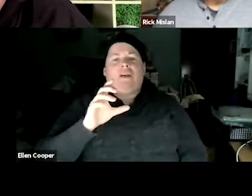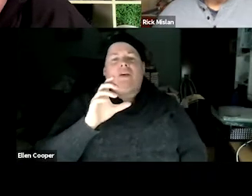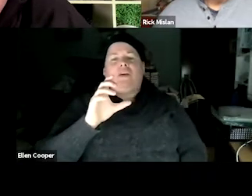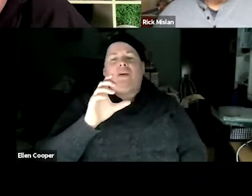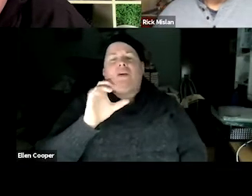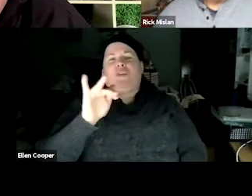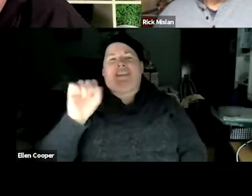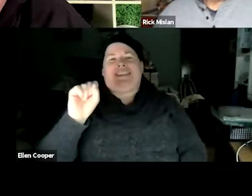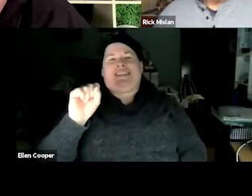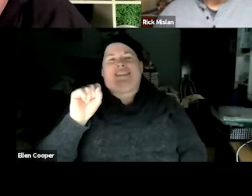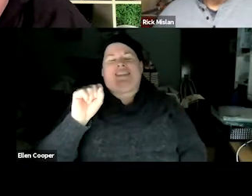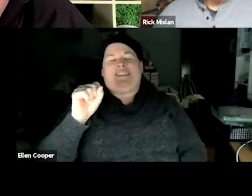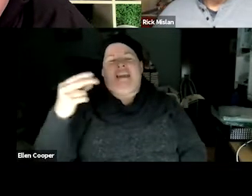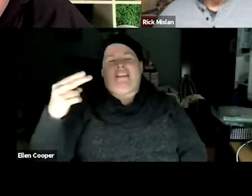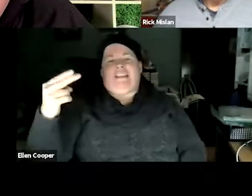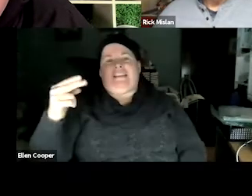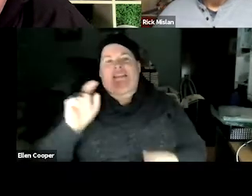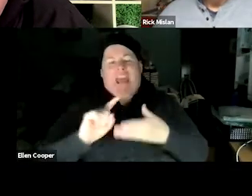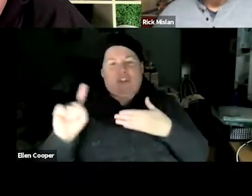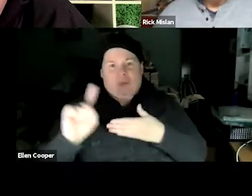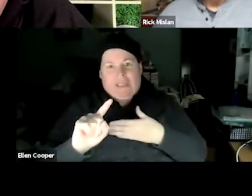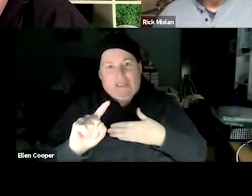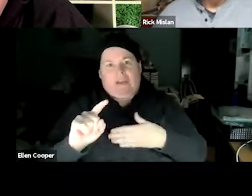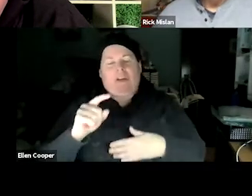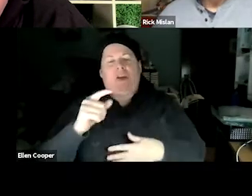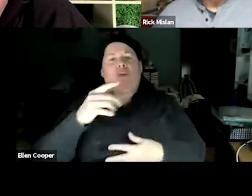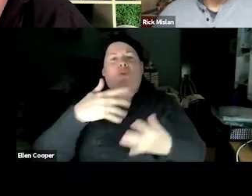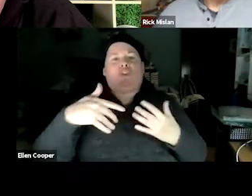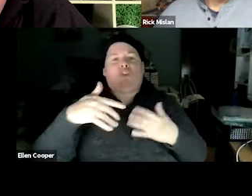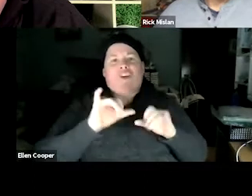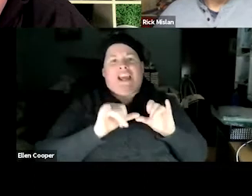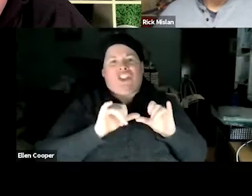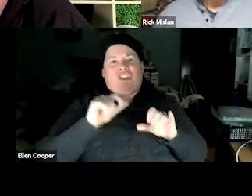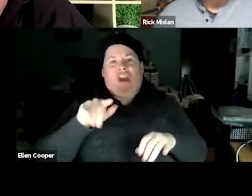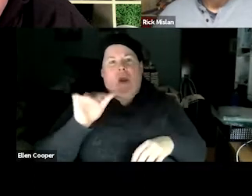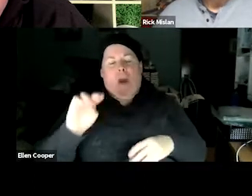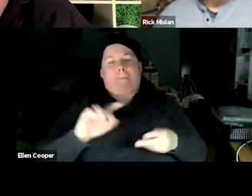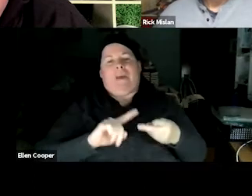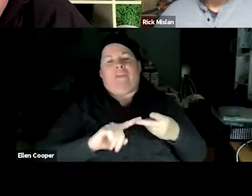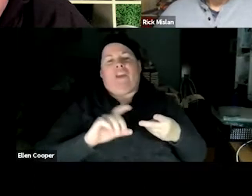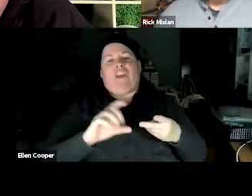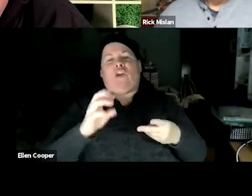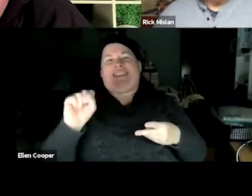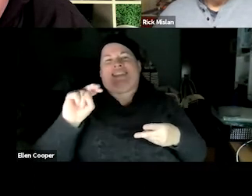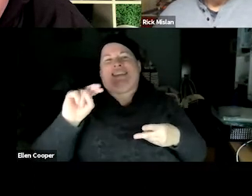Rick Mislan: Next week, social engineer calm and then after him. Chris Nickerson from Paris